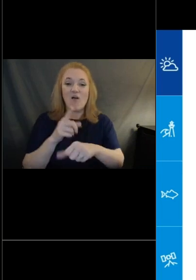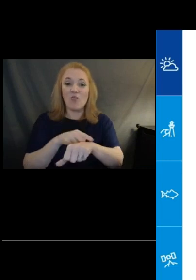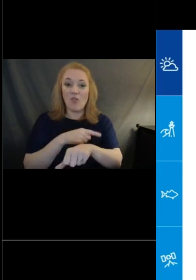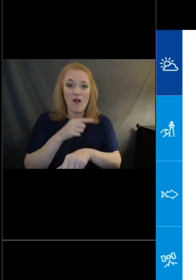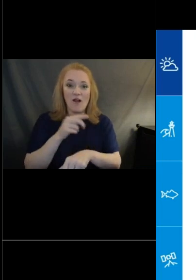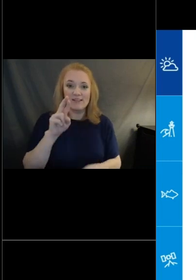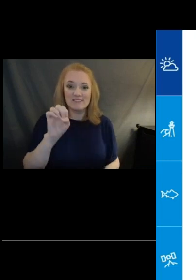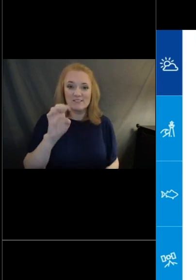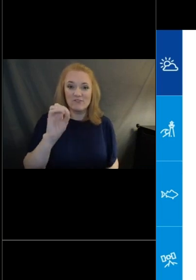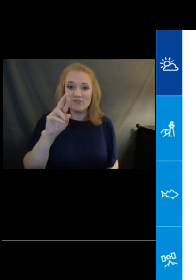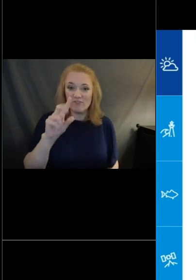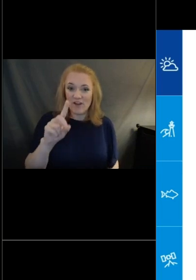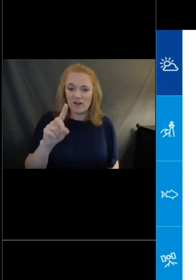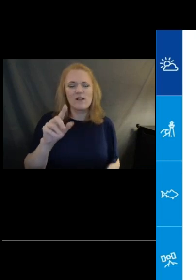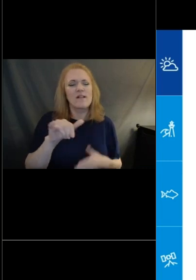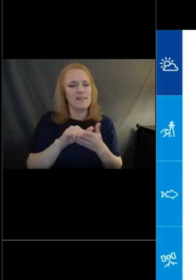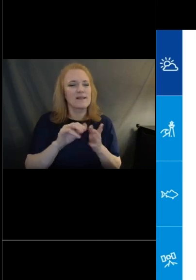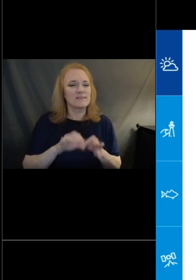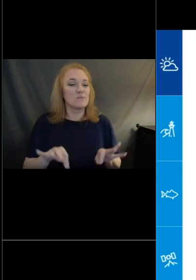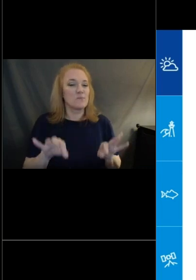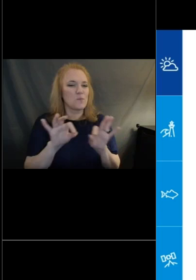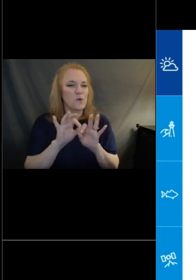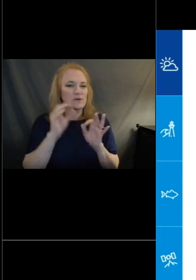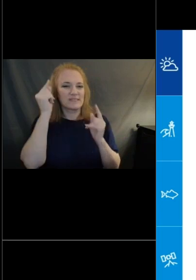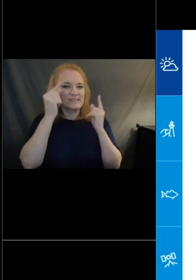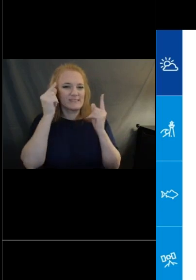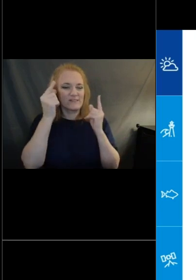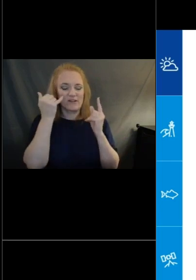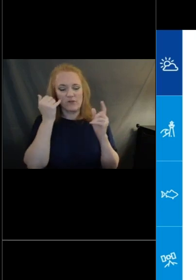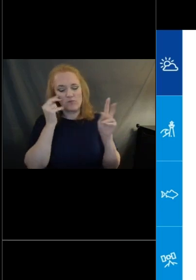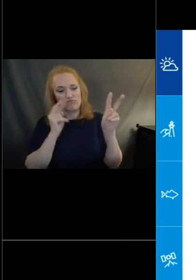that's an important factor to consider when you're looking at temperature records. And